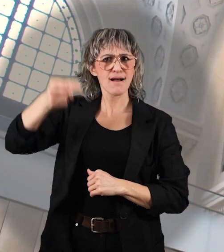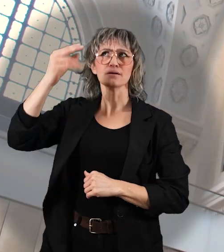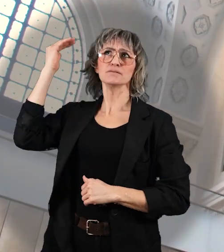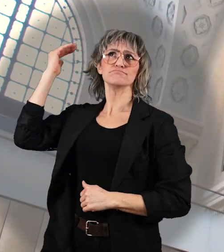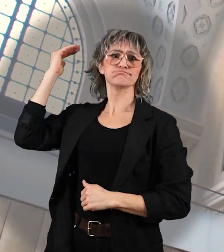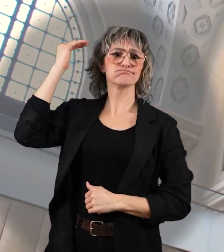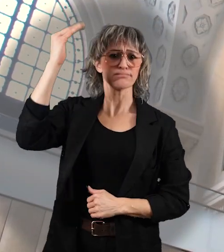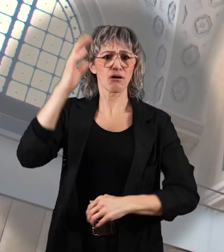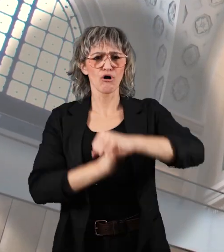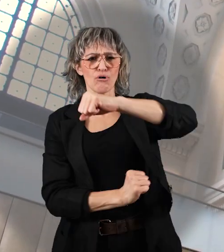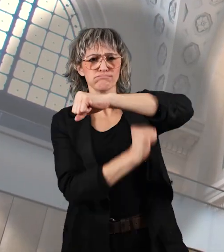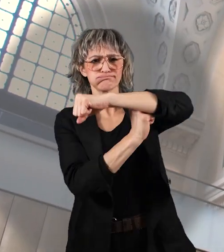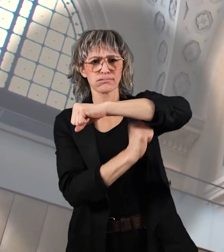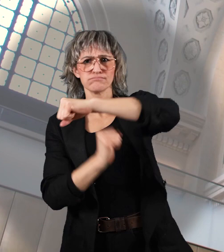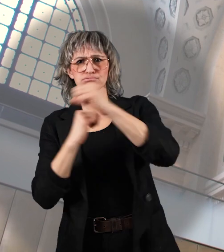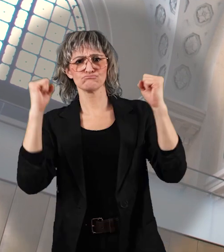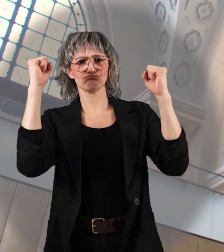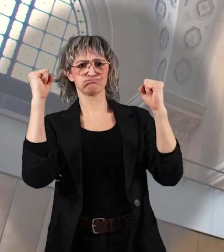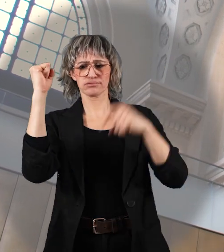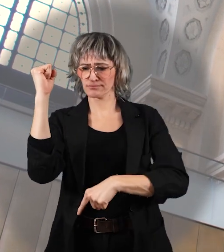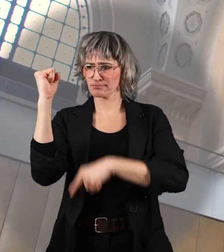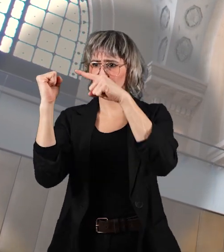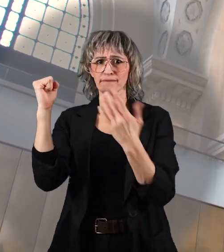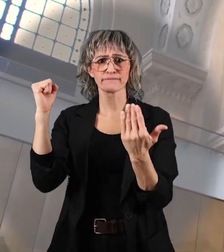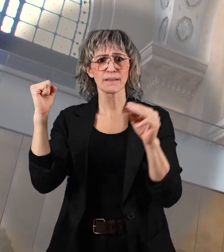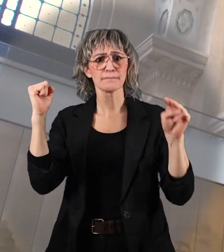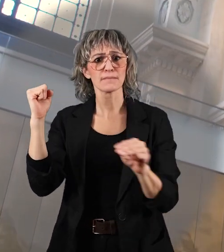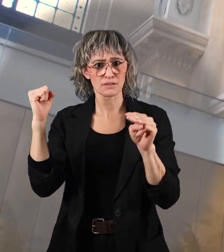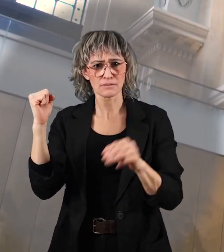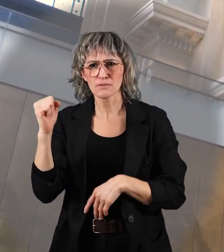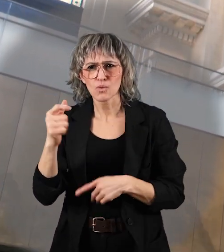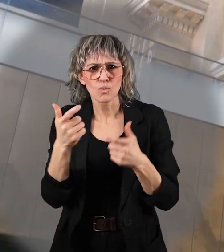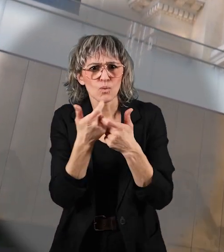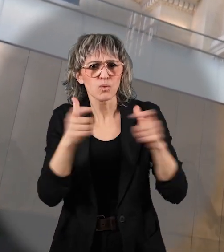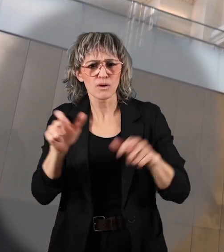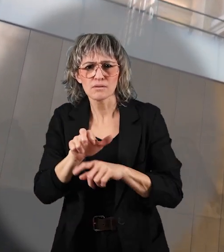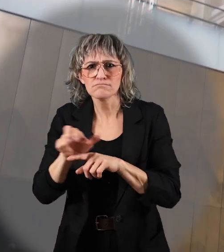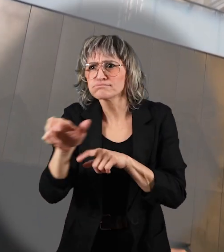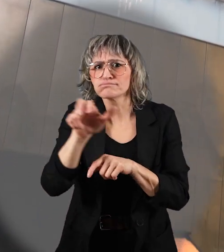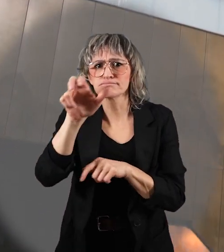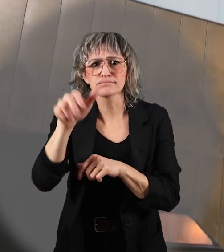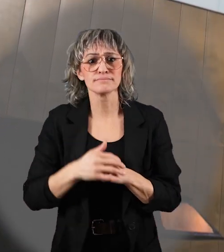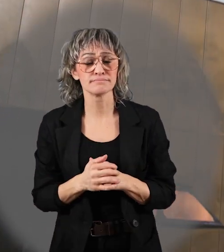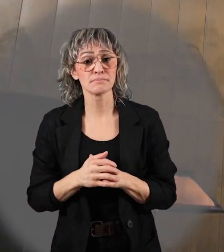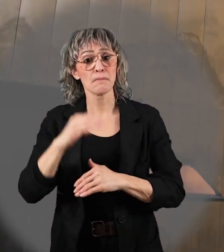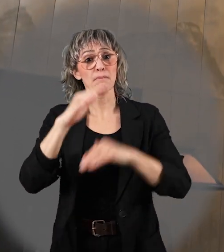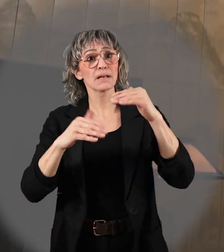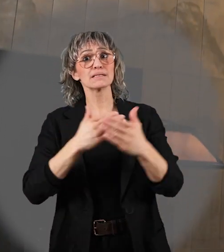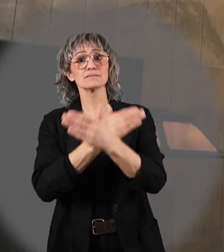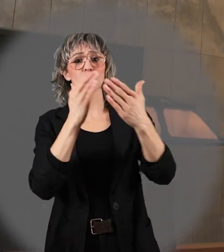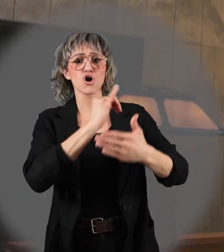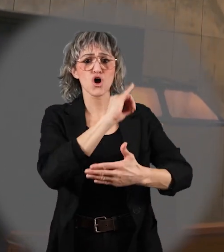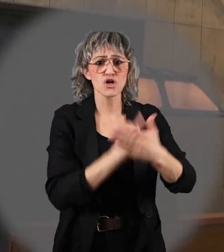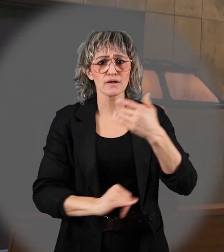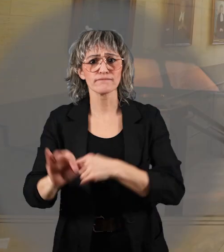showcasing the high ceiling, 15 meter columns and grand staircases.